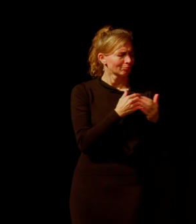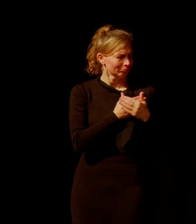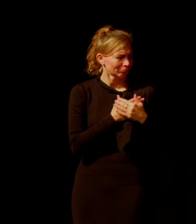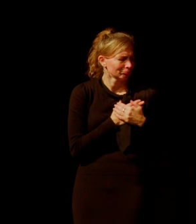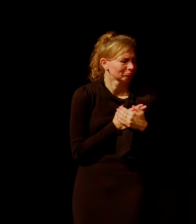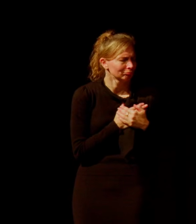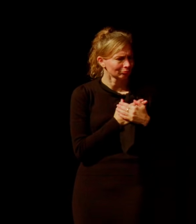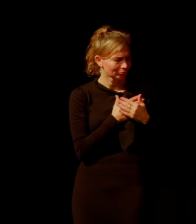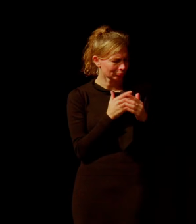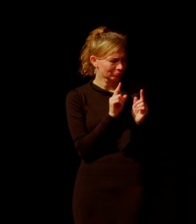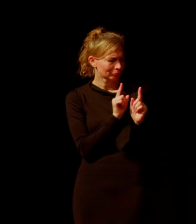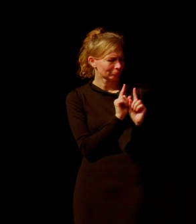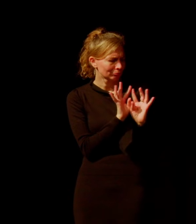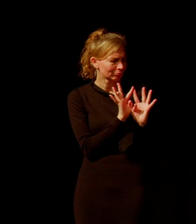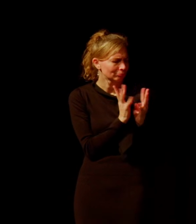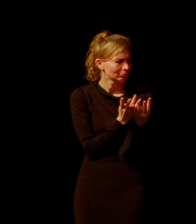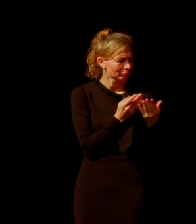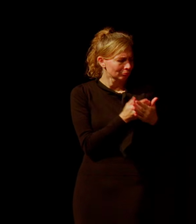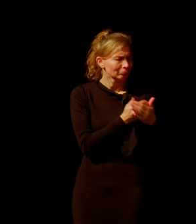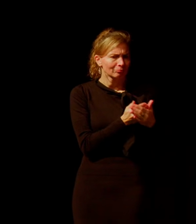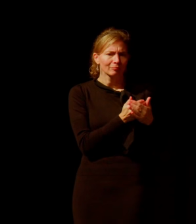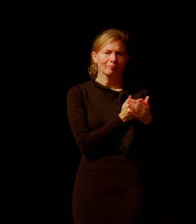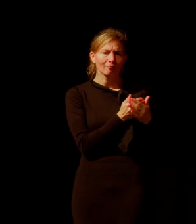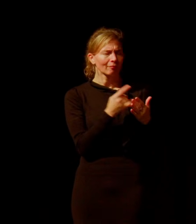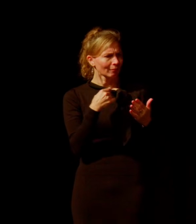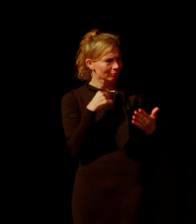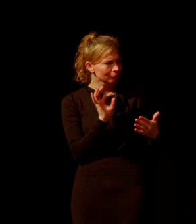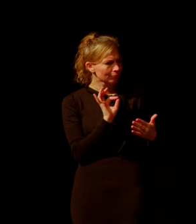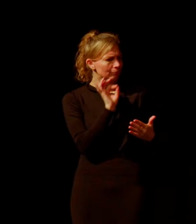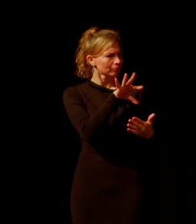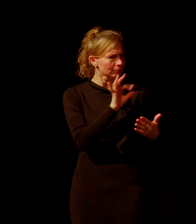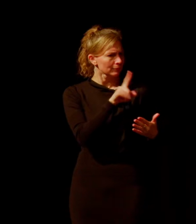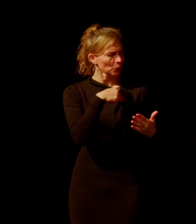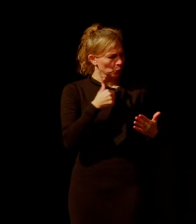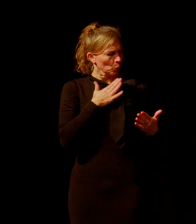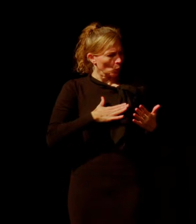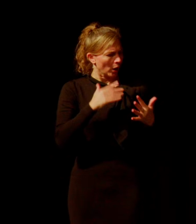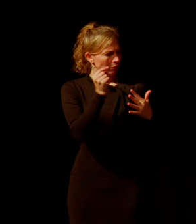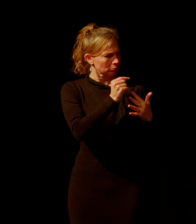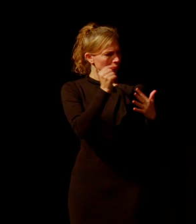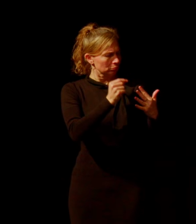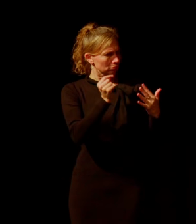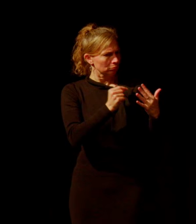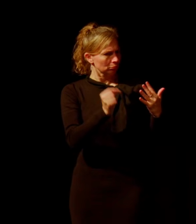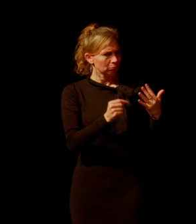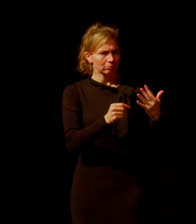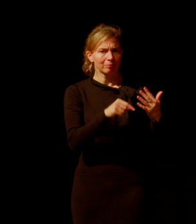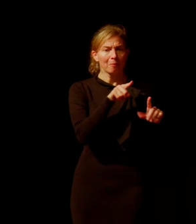you are building a foundation of self-assurance that naturally carries into every other area of your life.